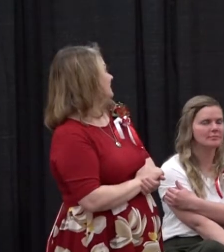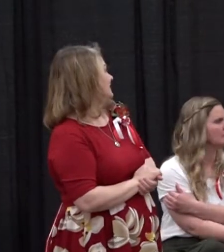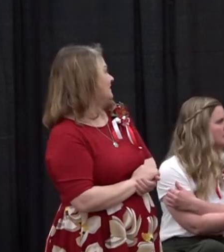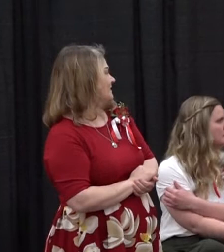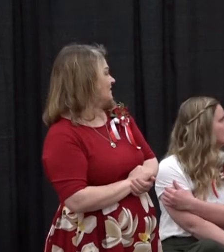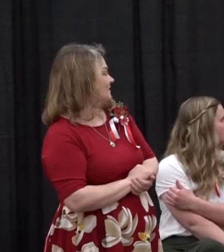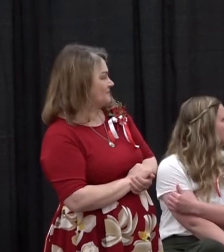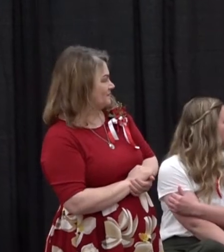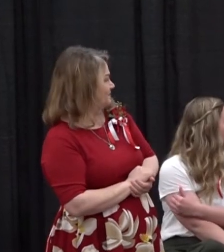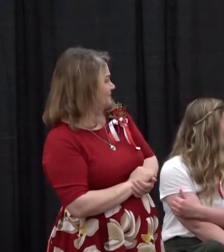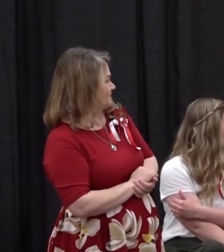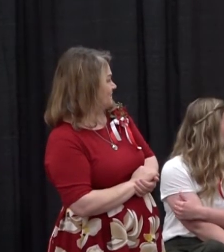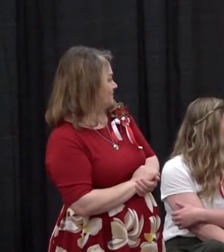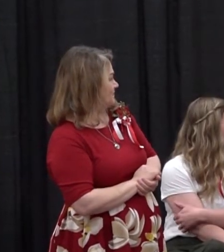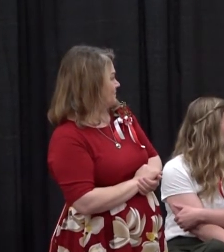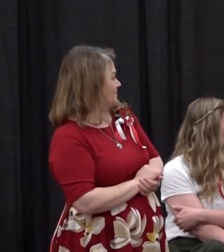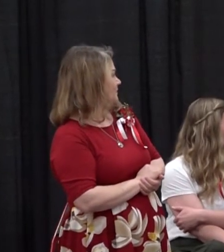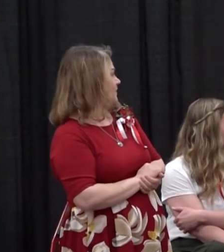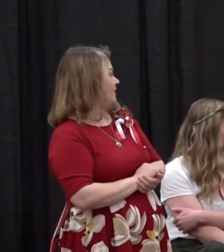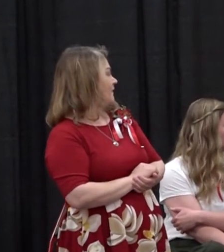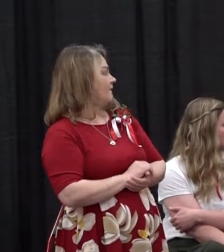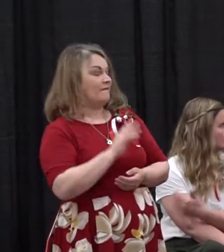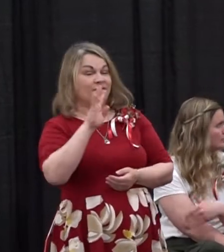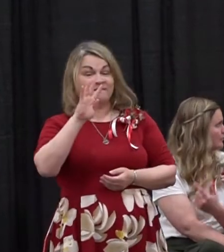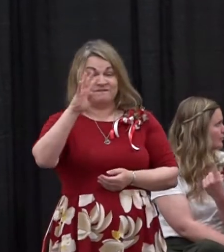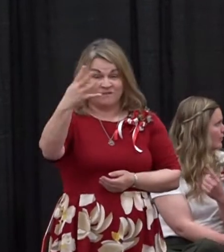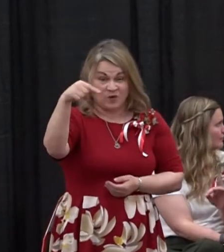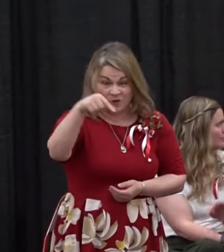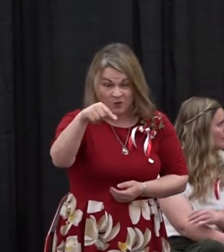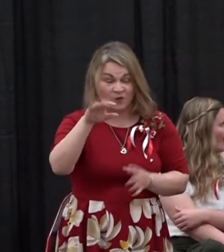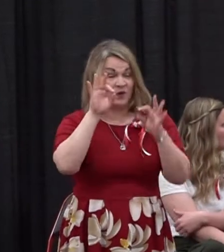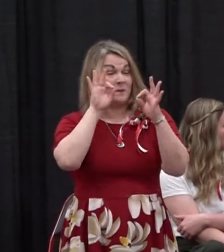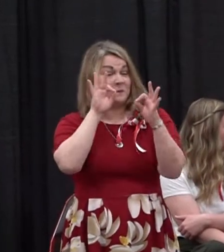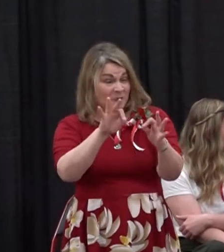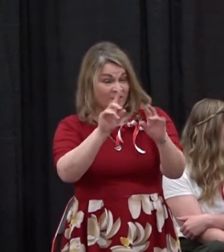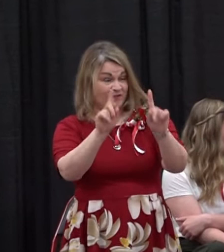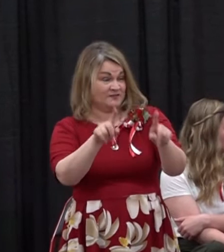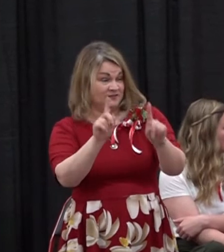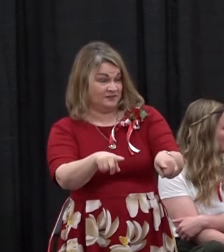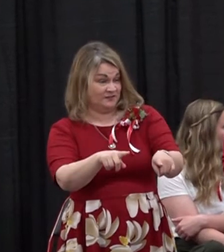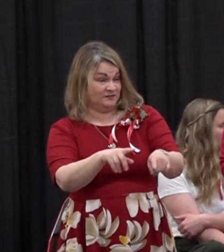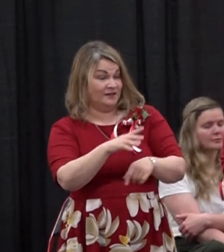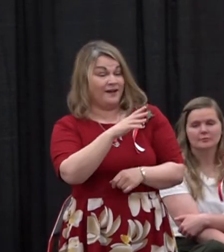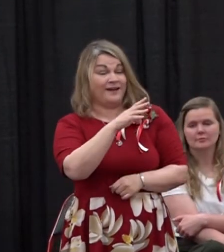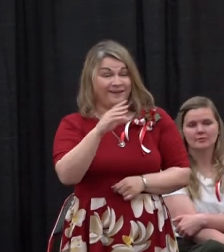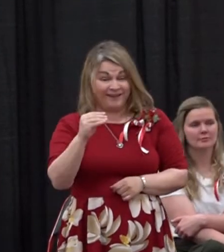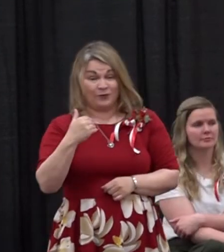Next award will be presented for the fourth quarter perfect attendance.